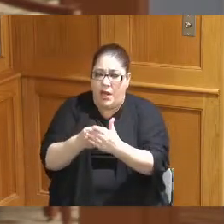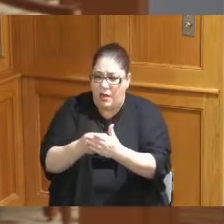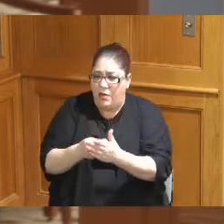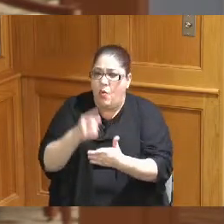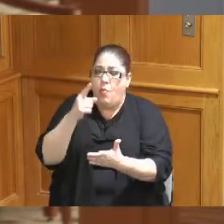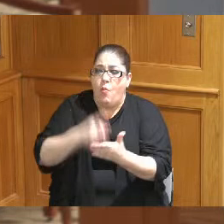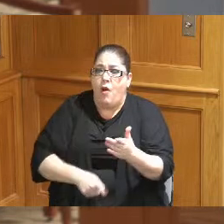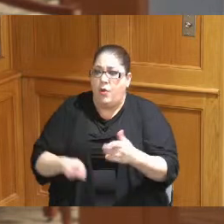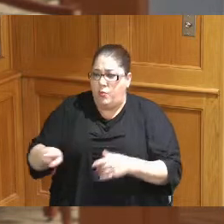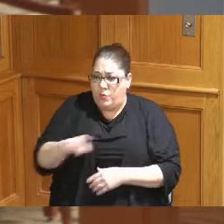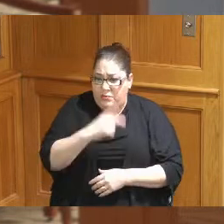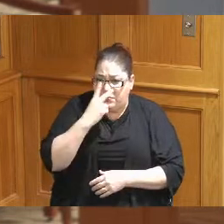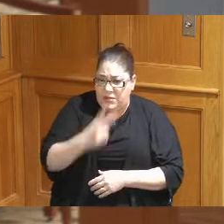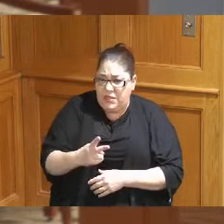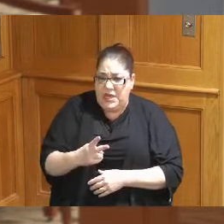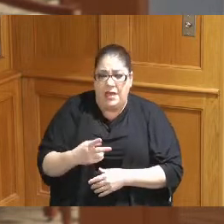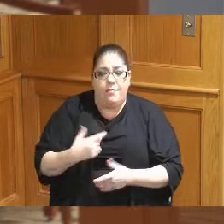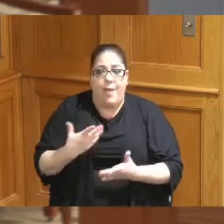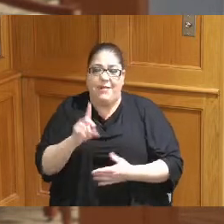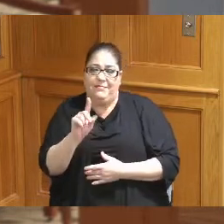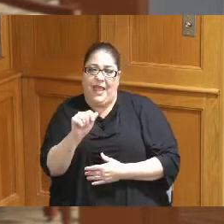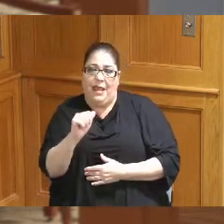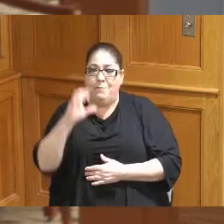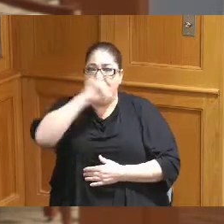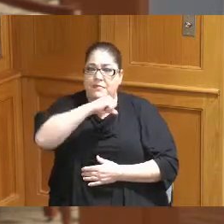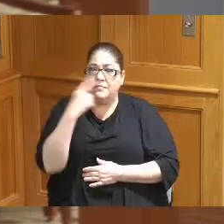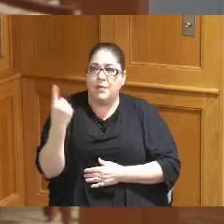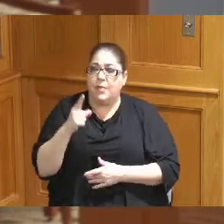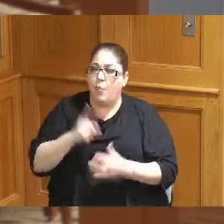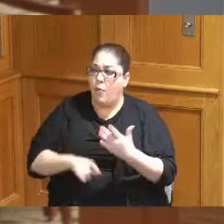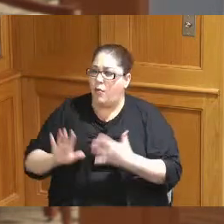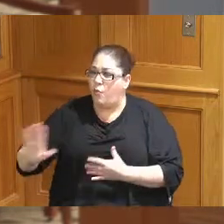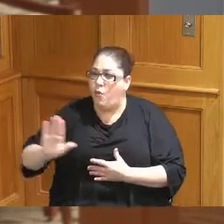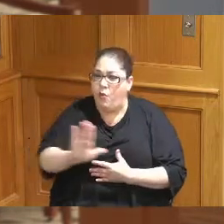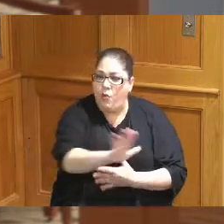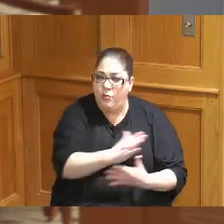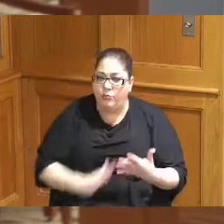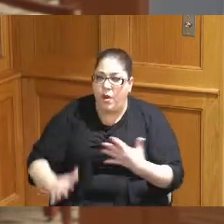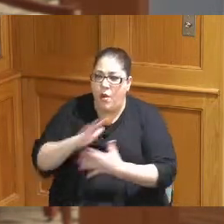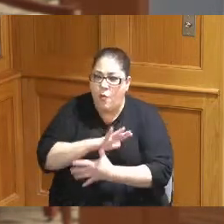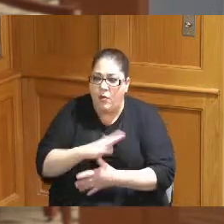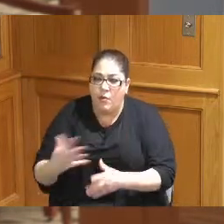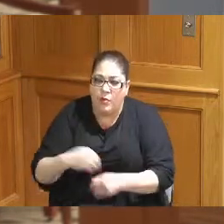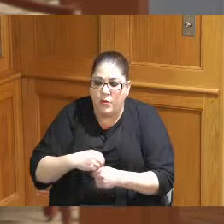the maybe the data Maybe not say clearly what are your priorities so we involve the age agencies in